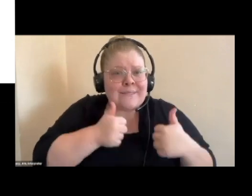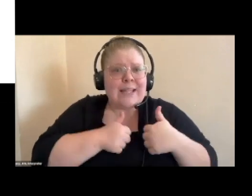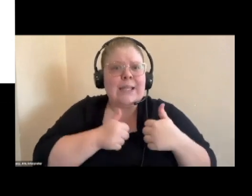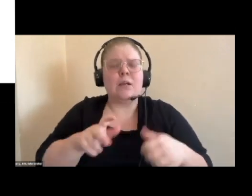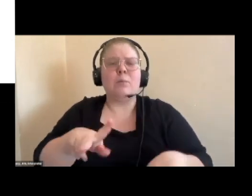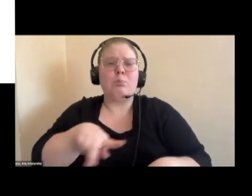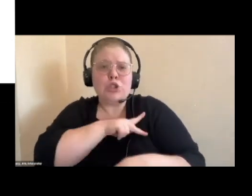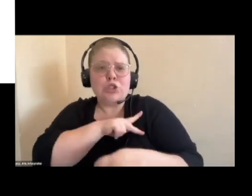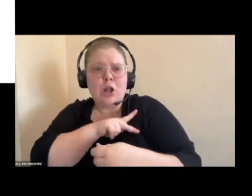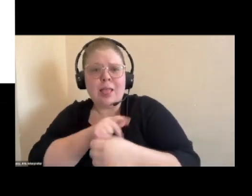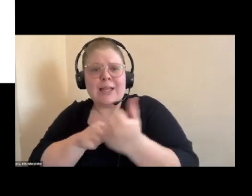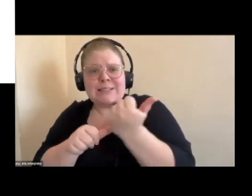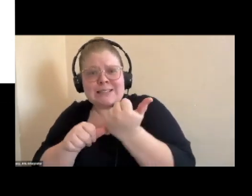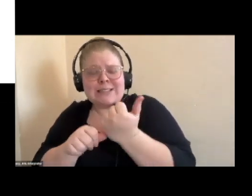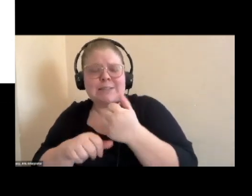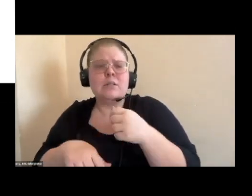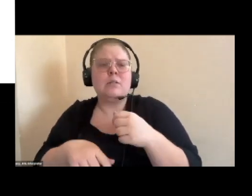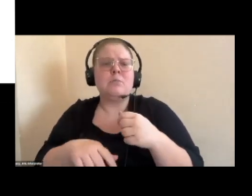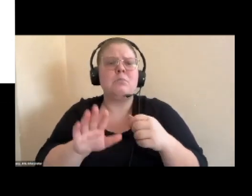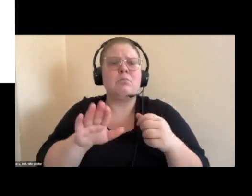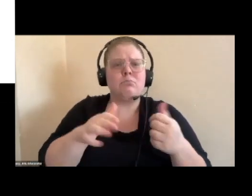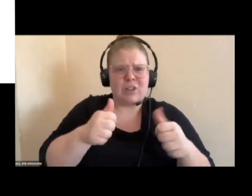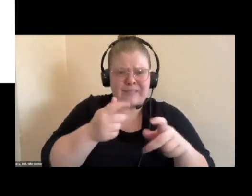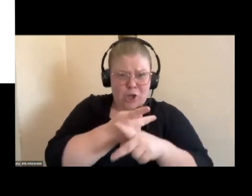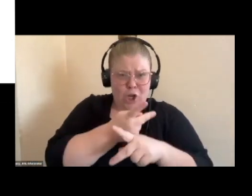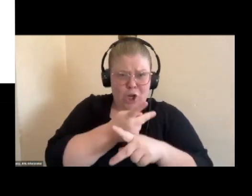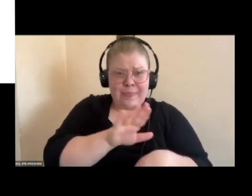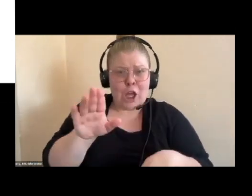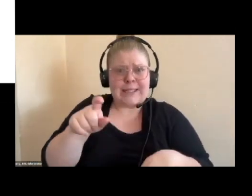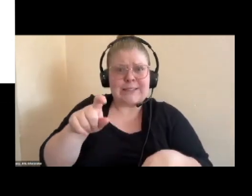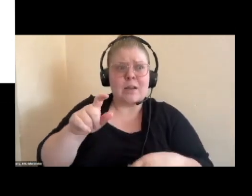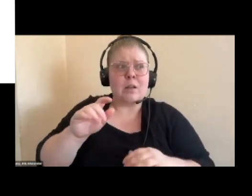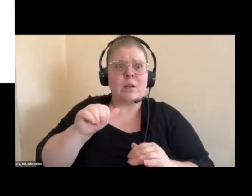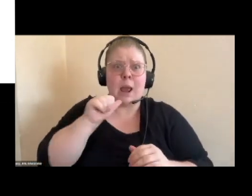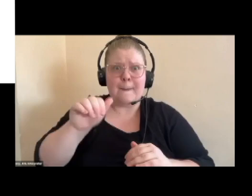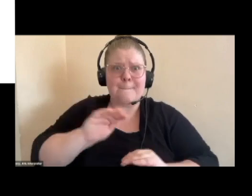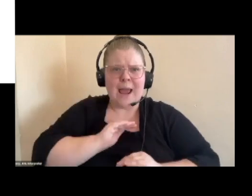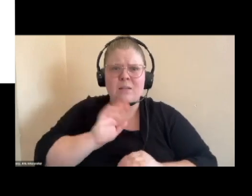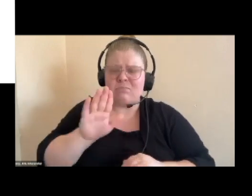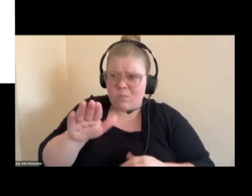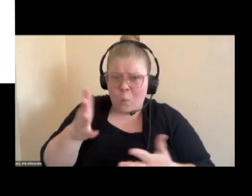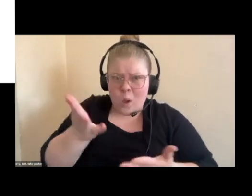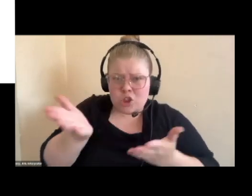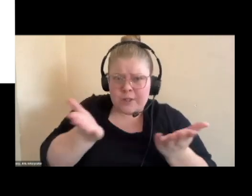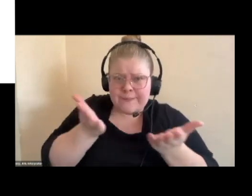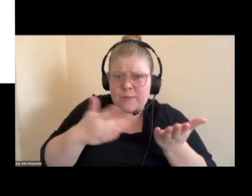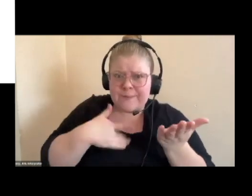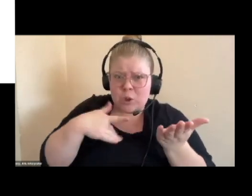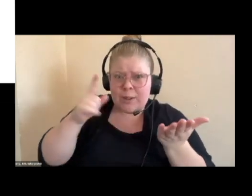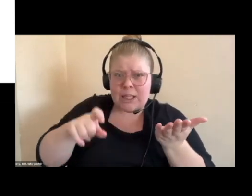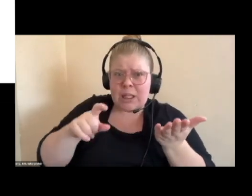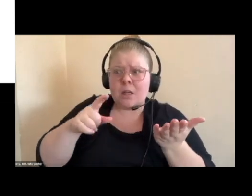We looked at unmet needs when they said that they weren't getting the services that they needed to reach their goals.